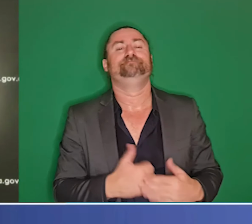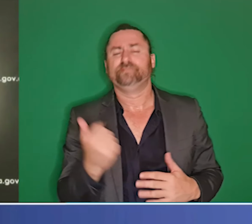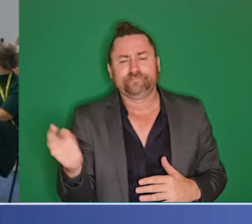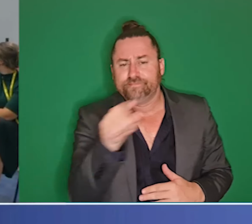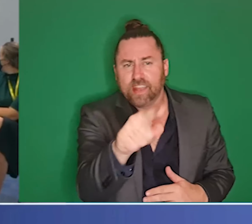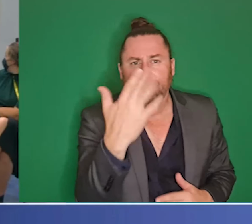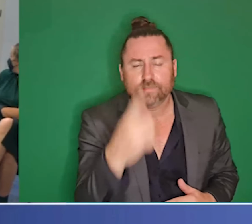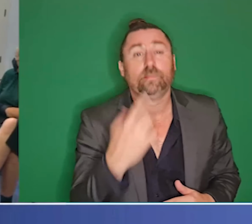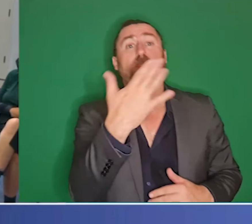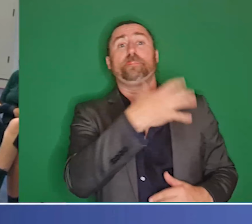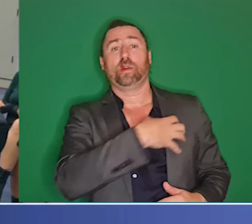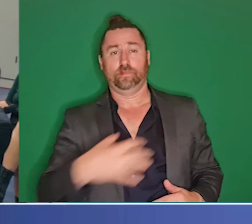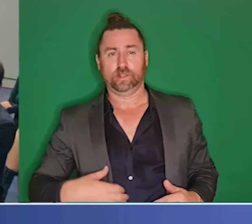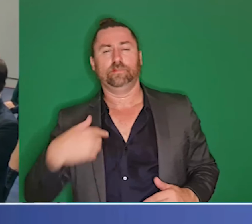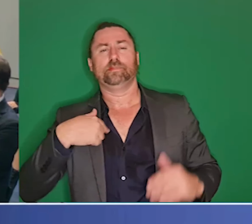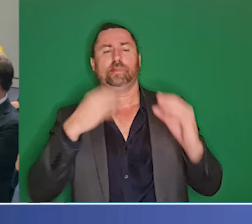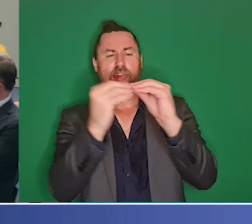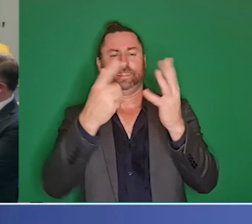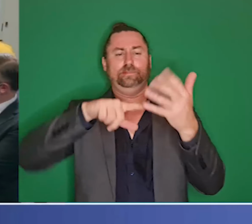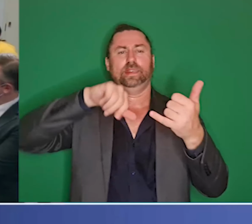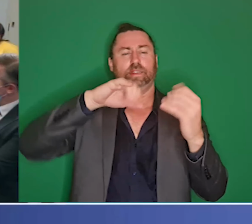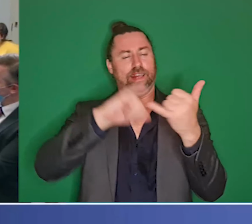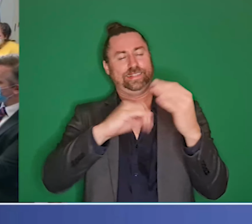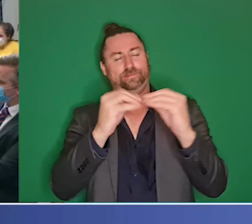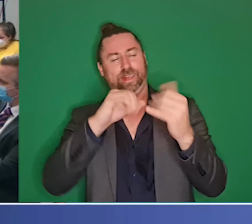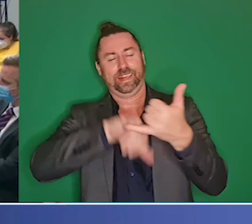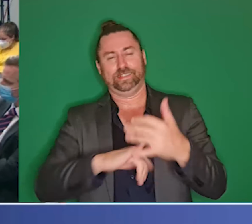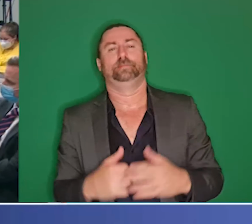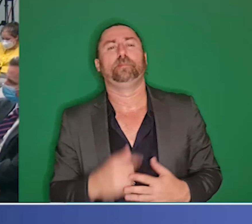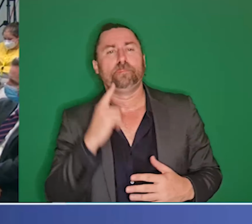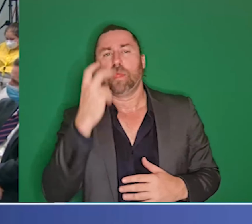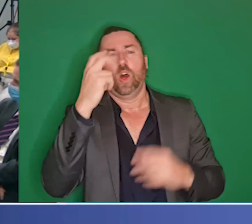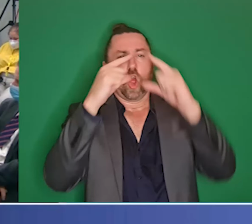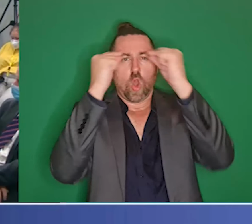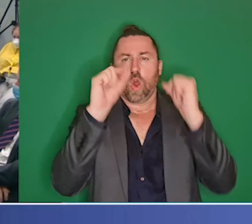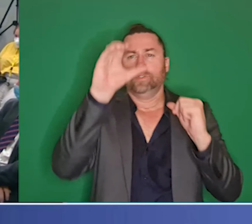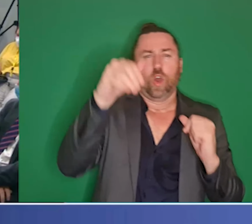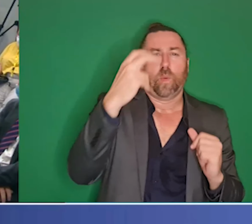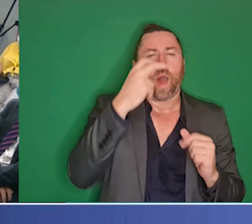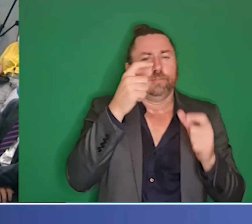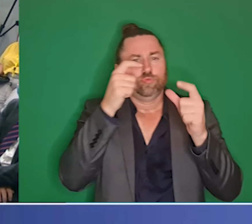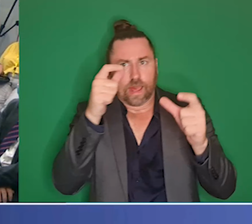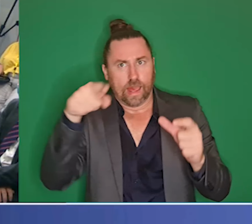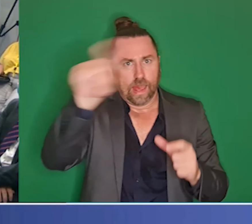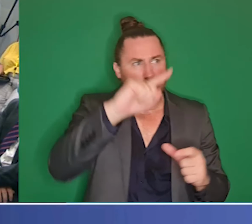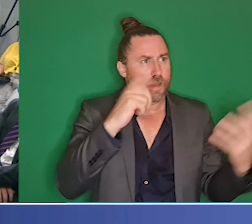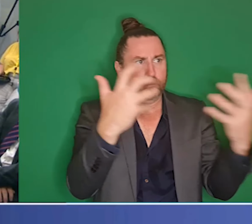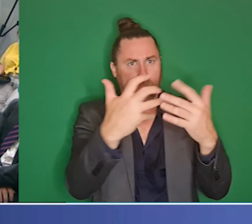Thanks, Minister. Shuba Krishnan from SBS. There are reports from aged care facilities that their residents still haven't been given their booster shots.